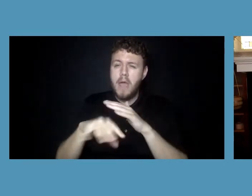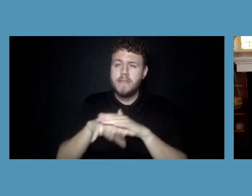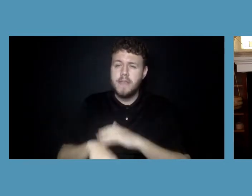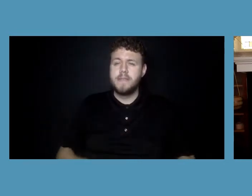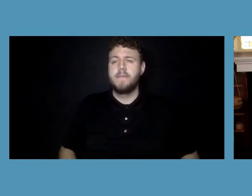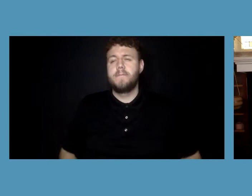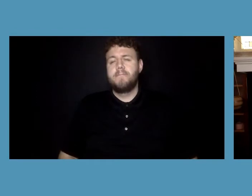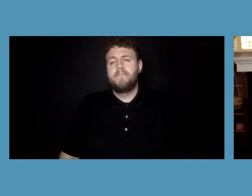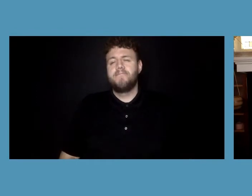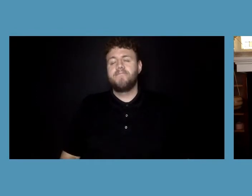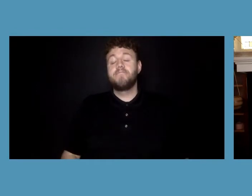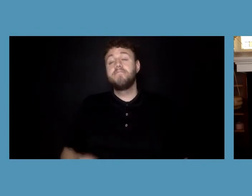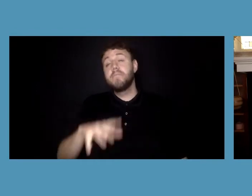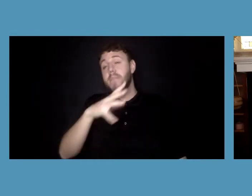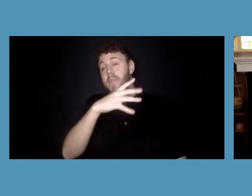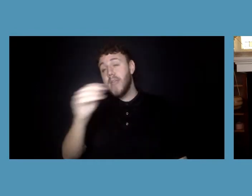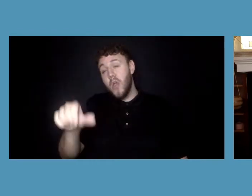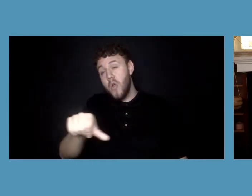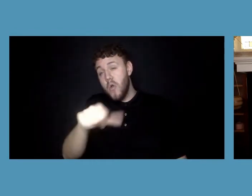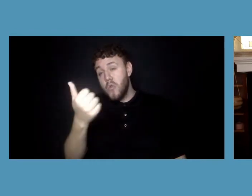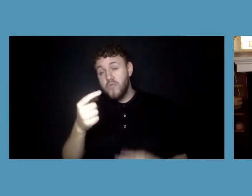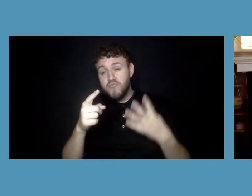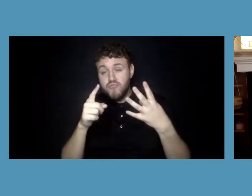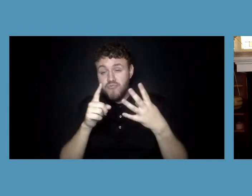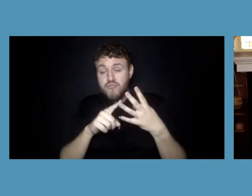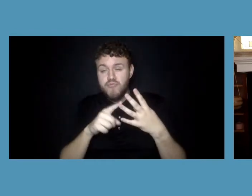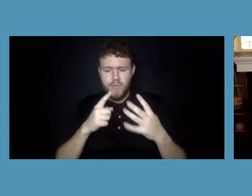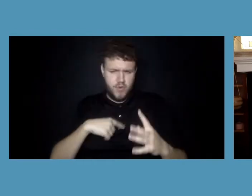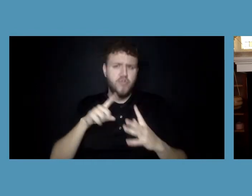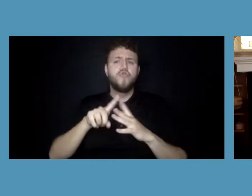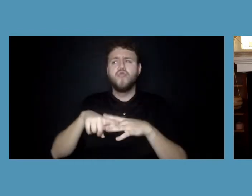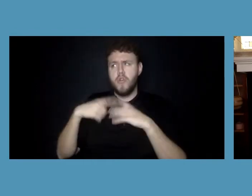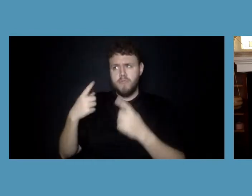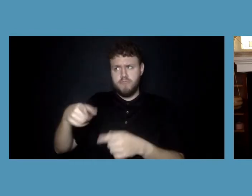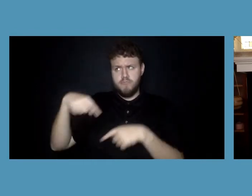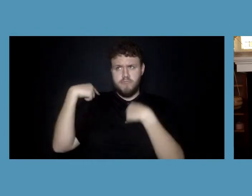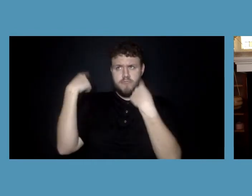Something that we did right at the beginning and have continued to think about and focus